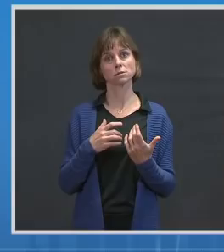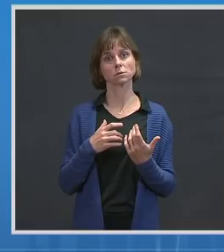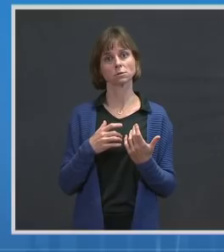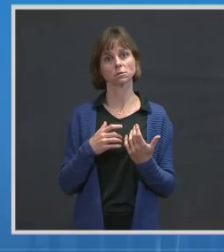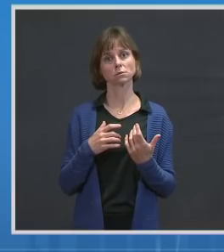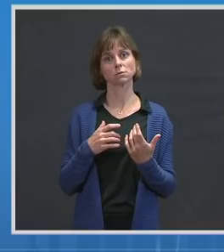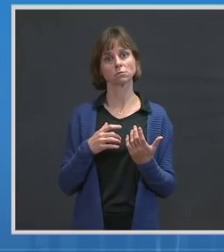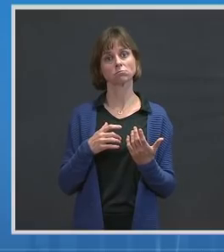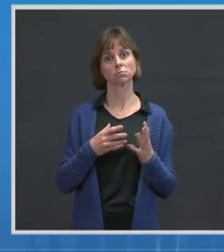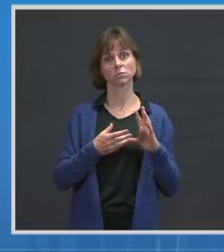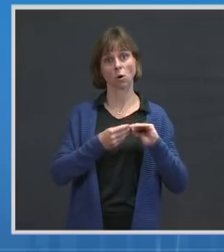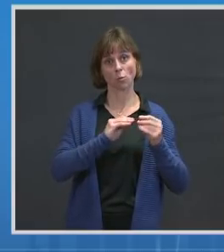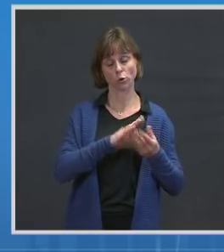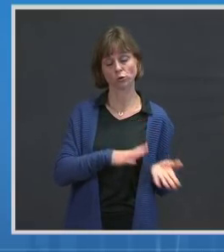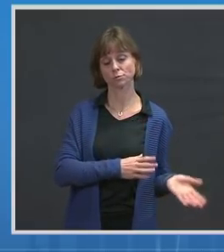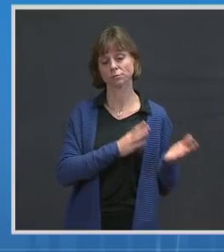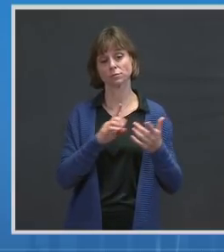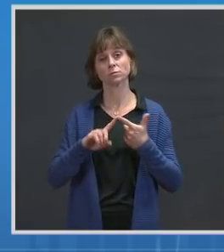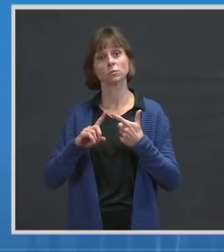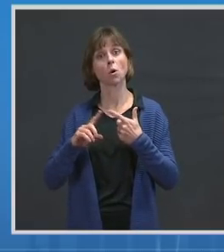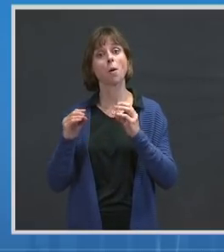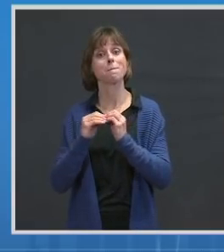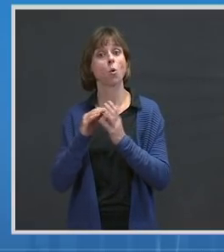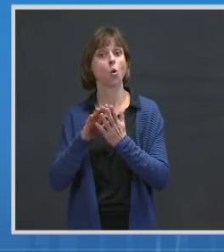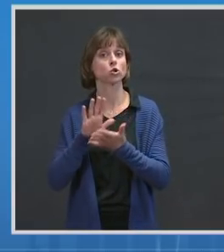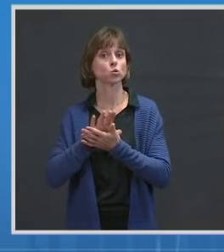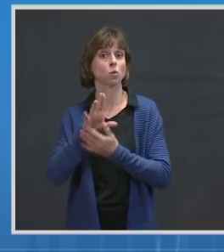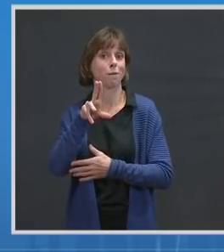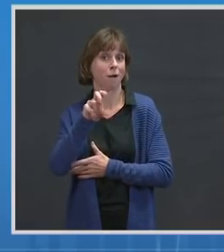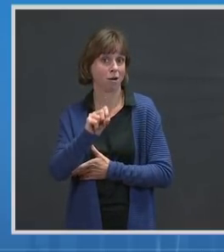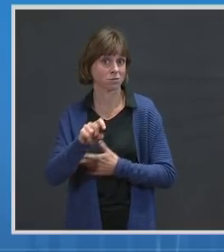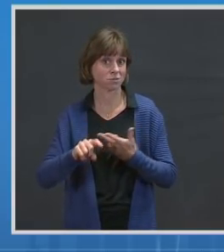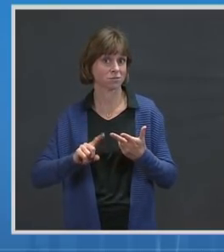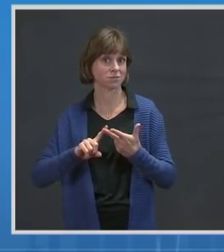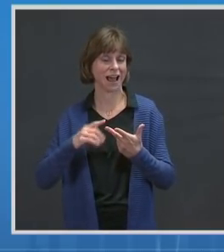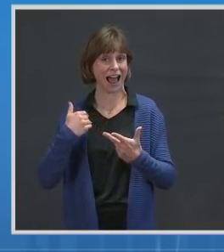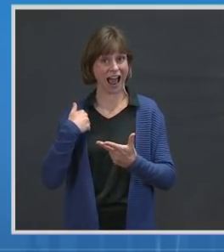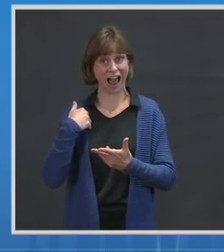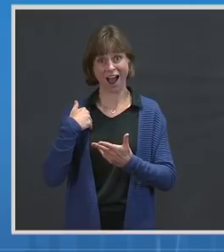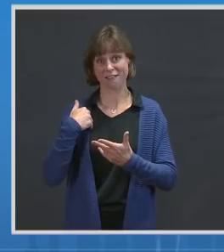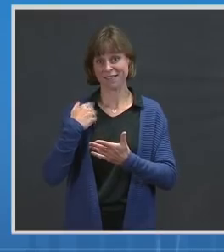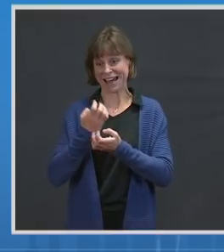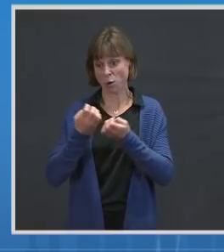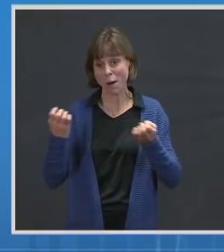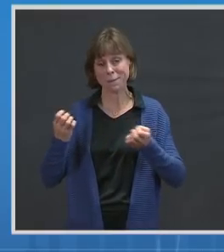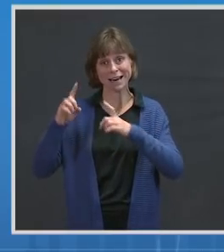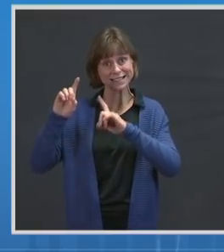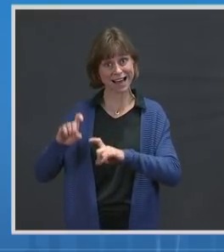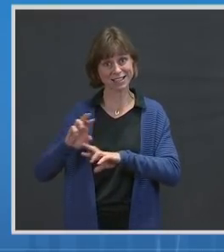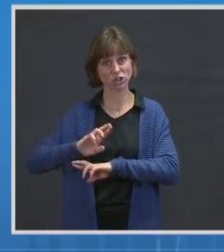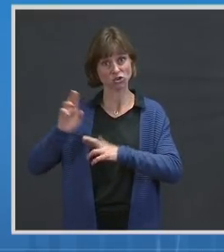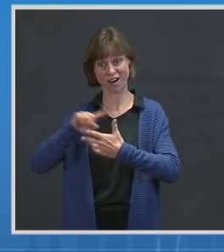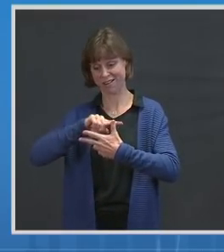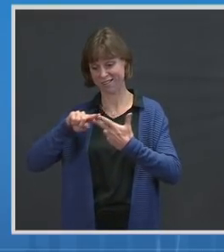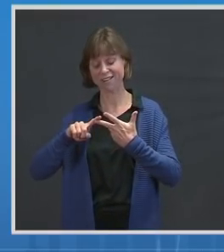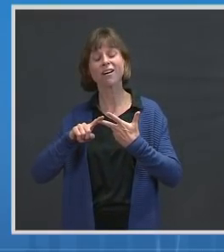having the equipment and the testing available -- this costs money. And that's why the passage of the American Rescue Plan --